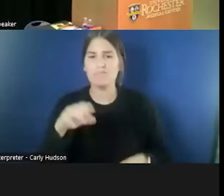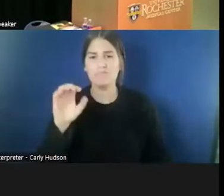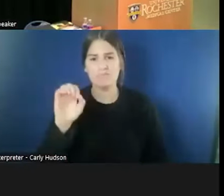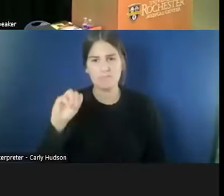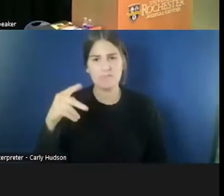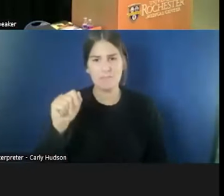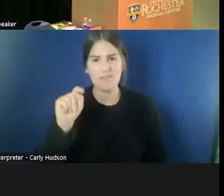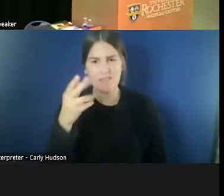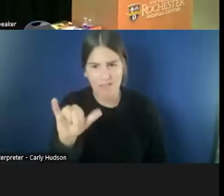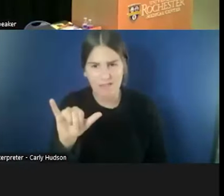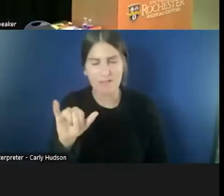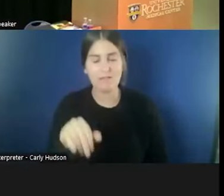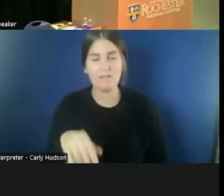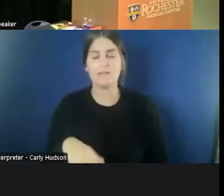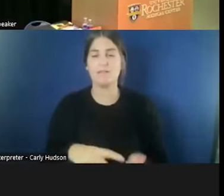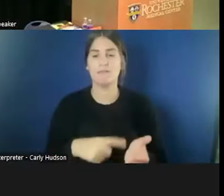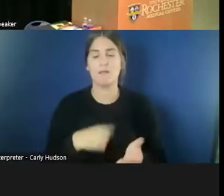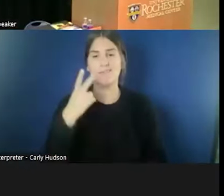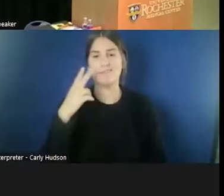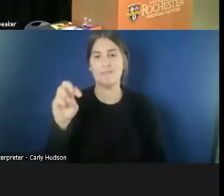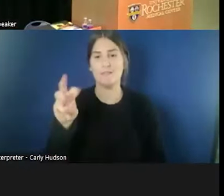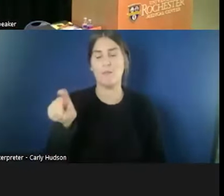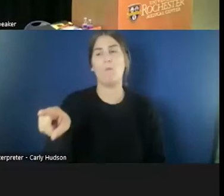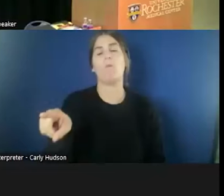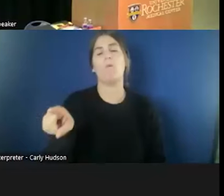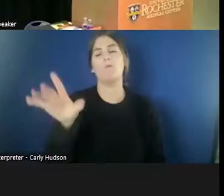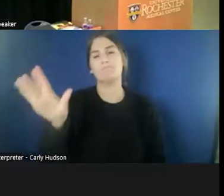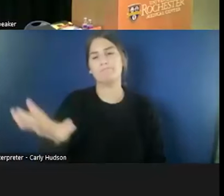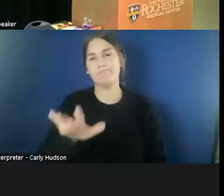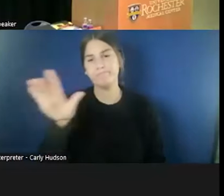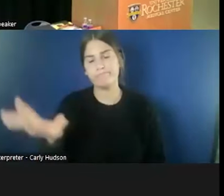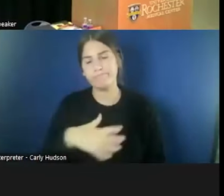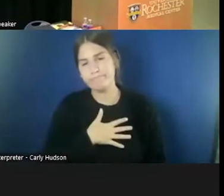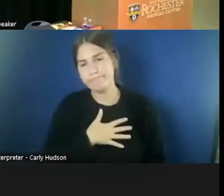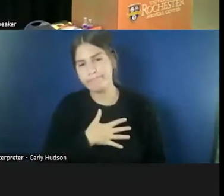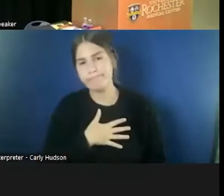on the news that these people were impacted and we say oh we feel so sorry for them but where's